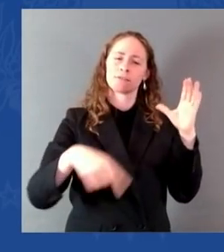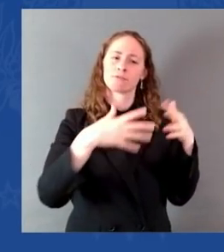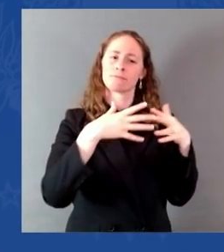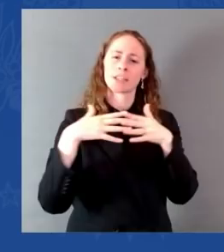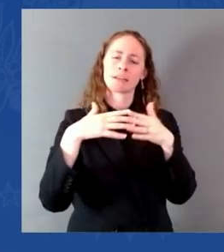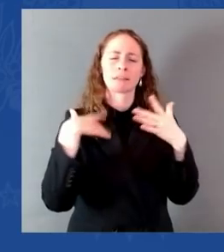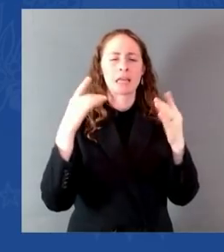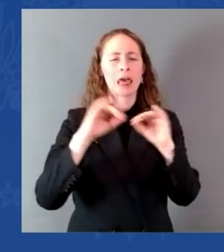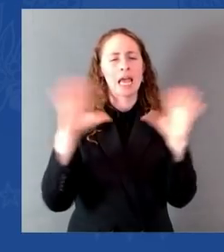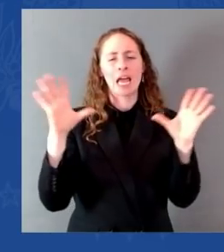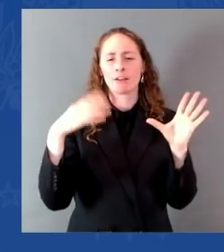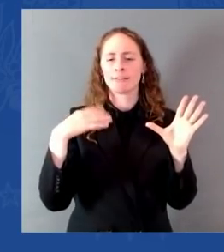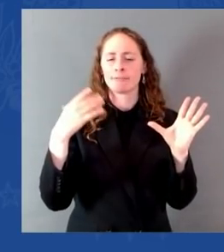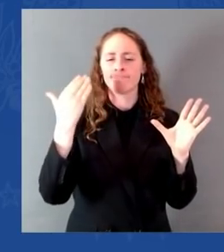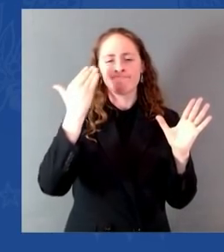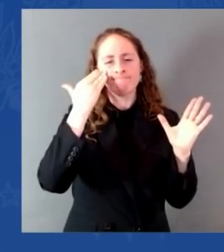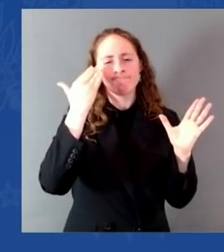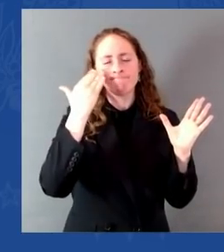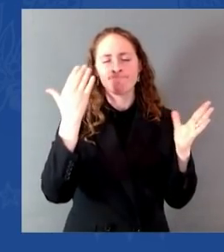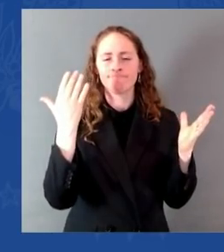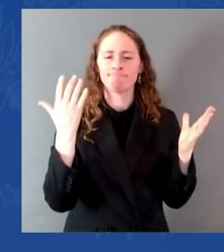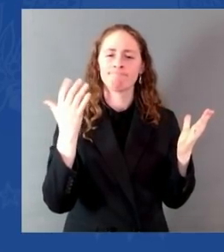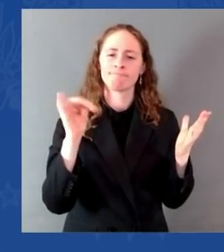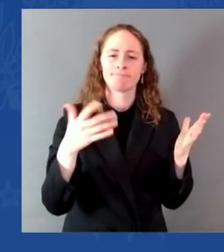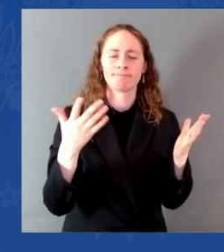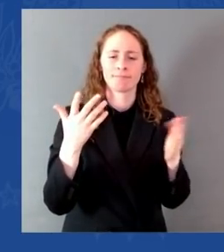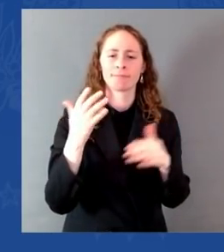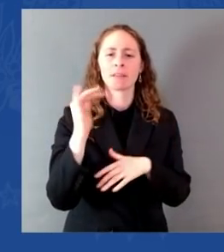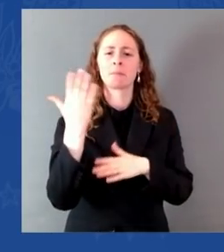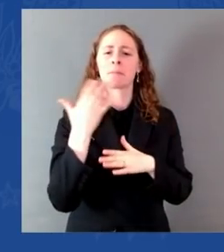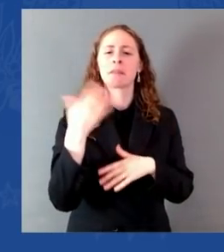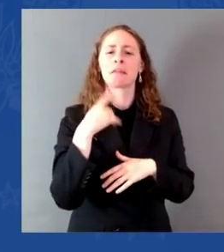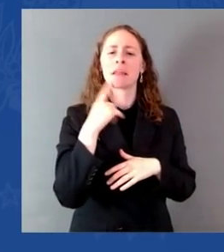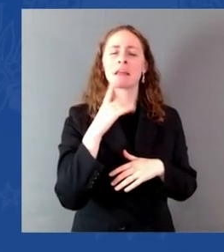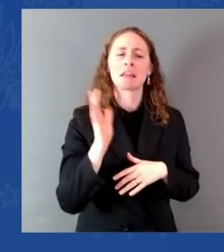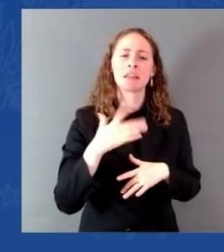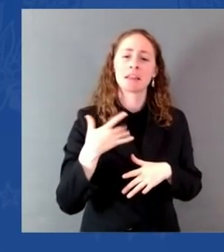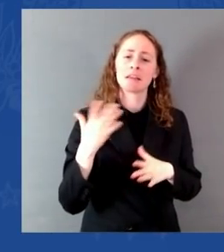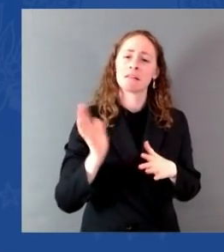we've always thought big. Throughout our history, we've emerged from crisis